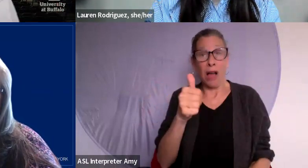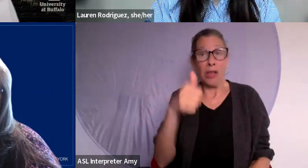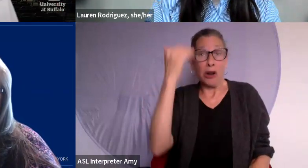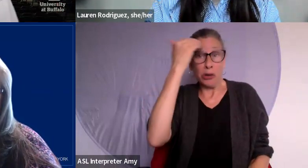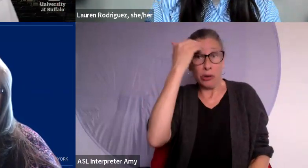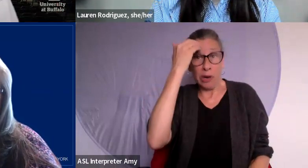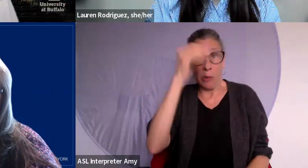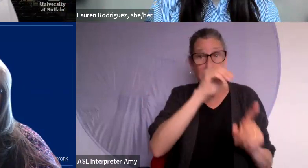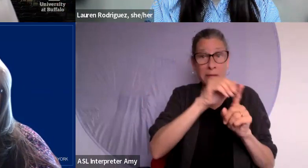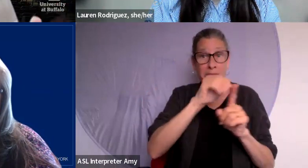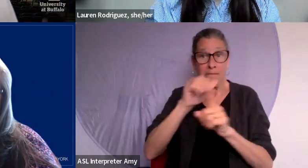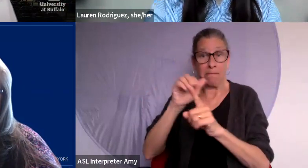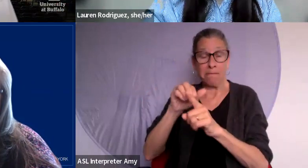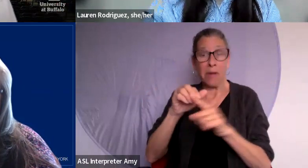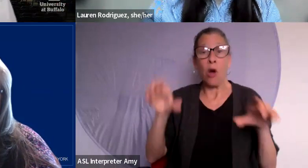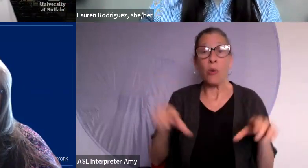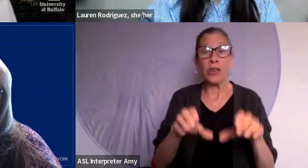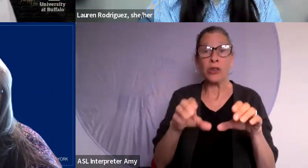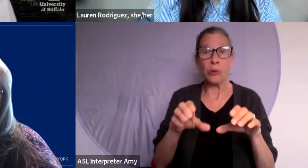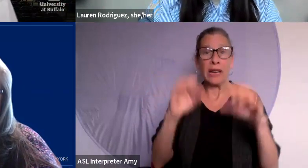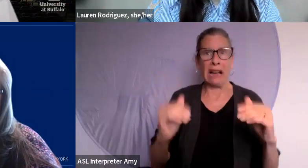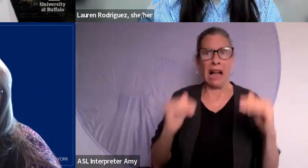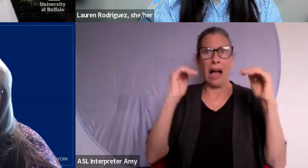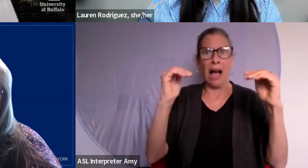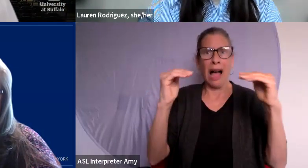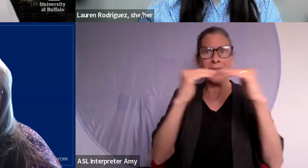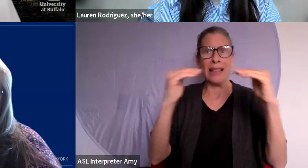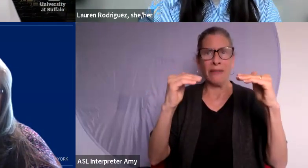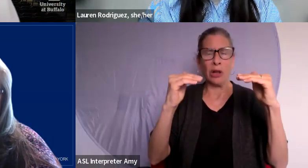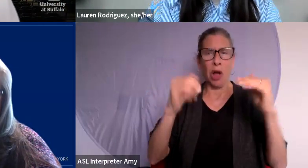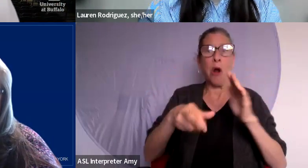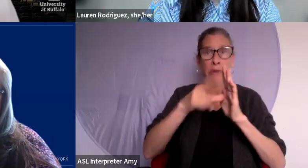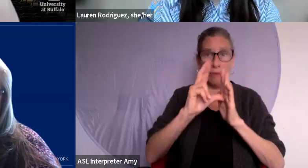of is that we are doing a fairly high level review, we are not